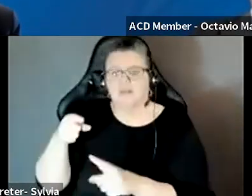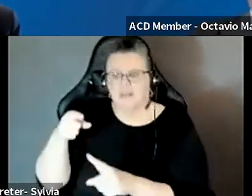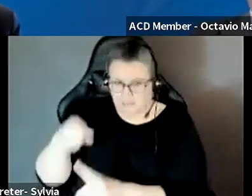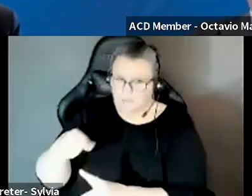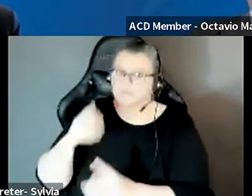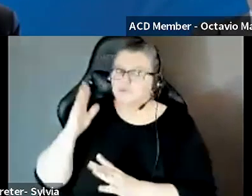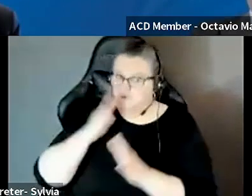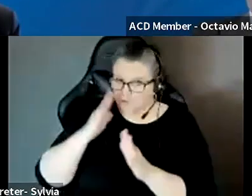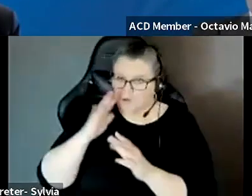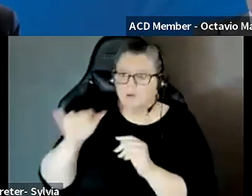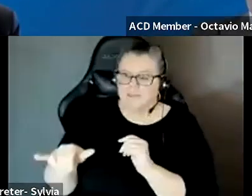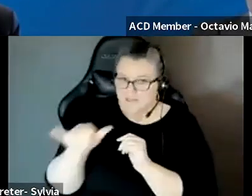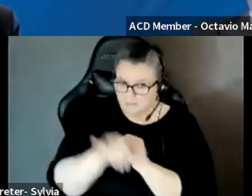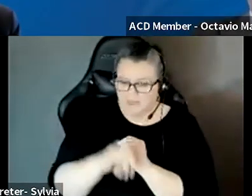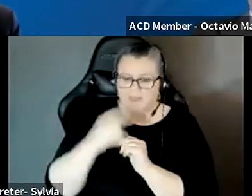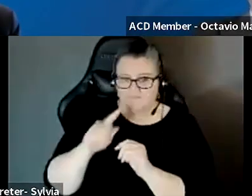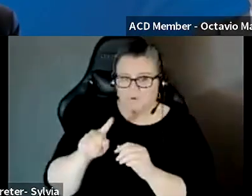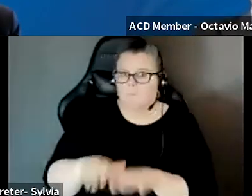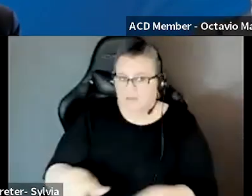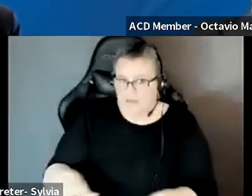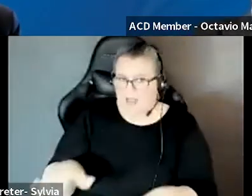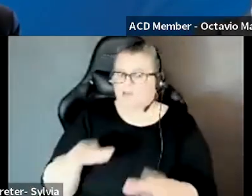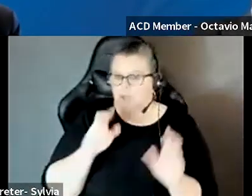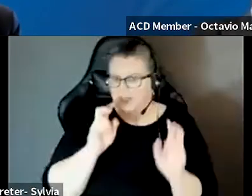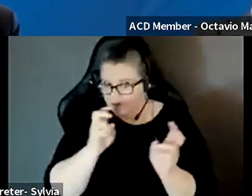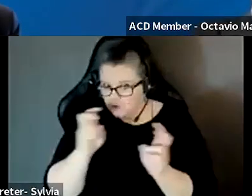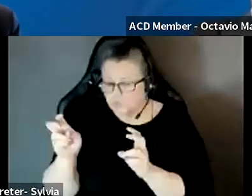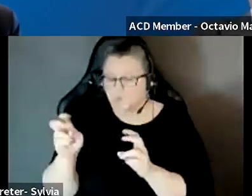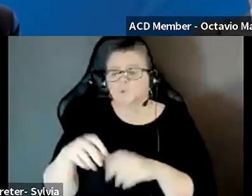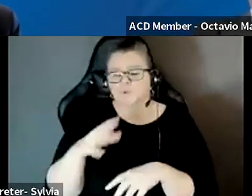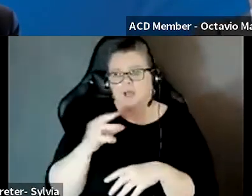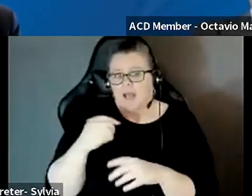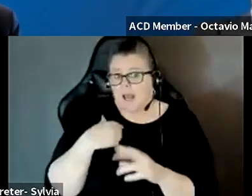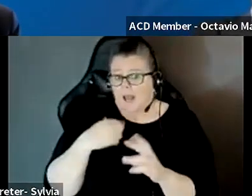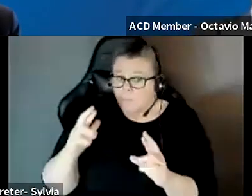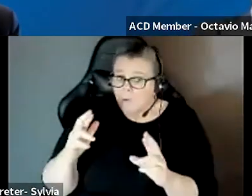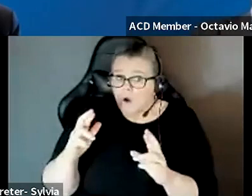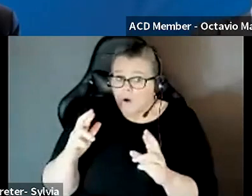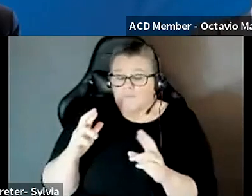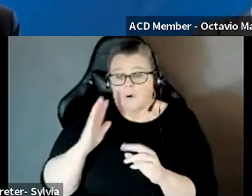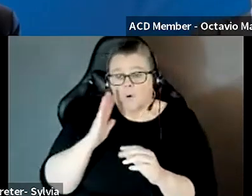So I am hopeful that we will have an equitable rollout.